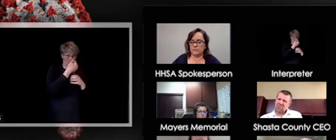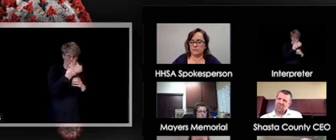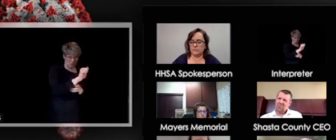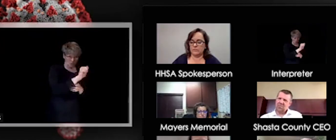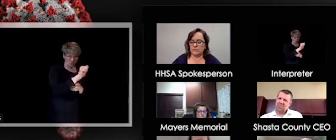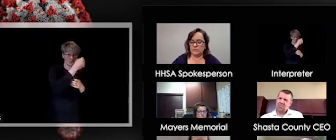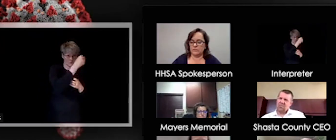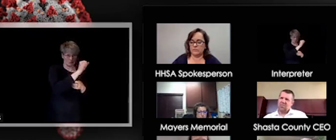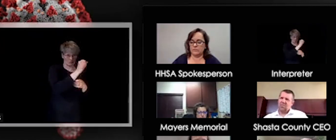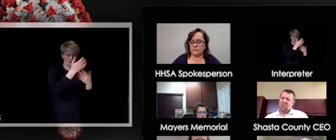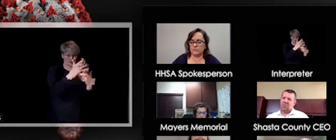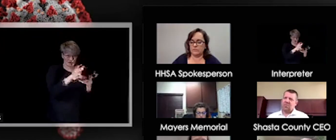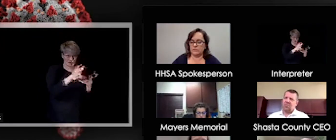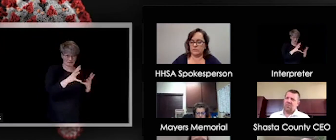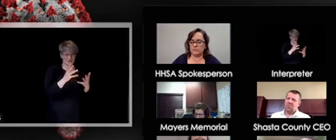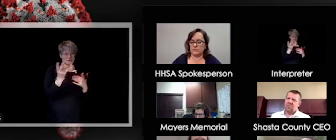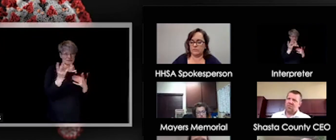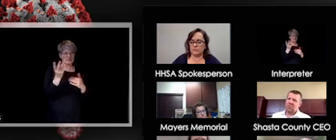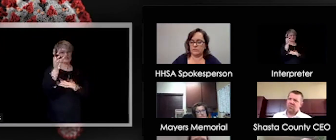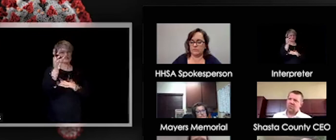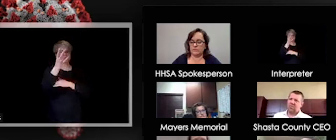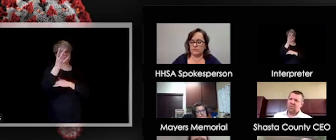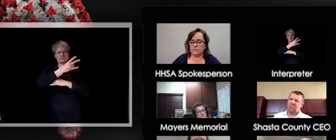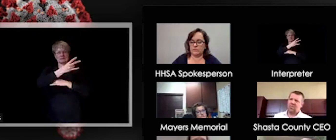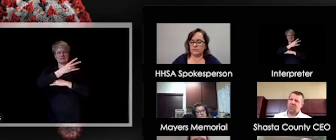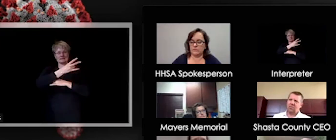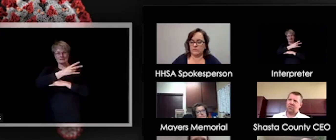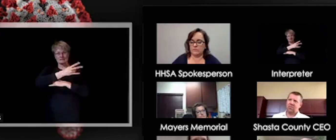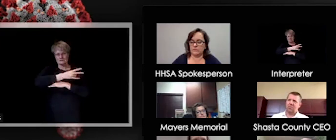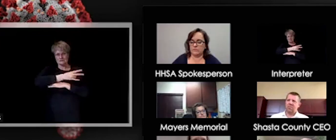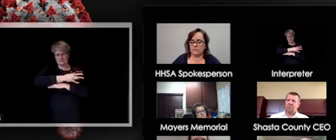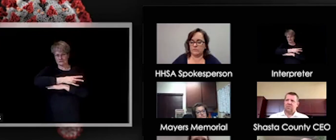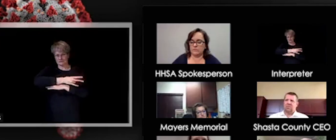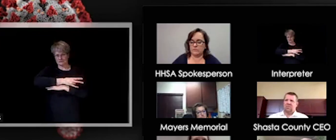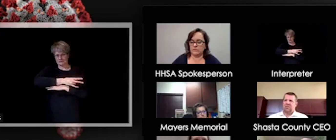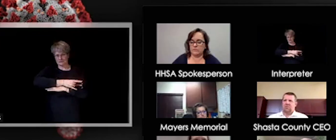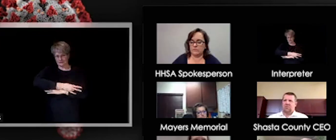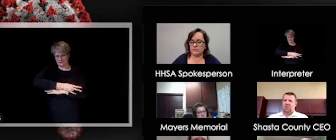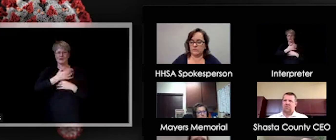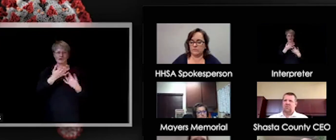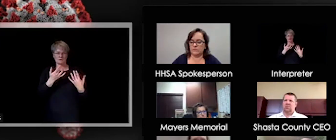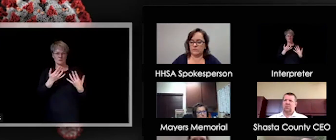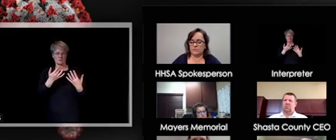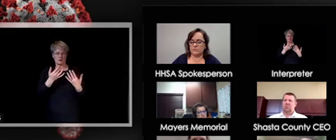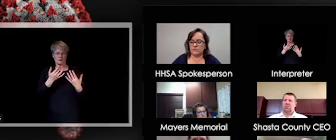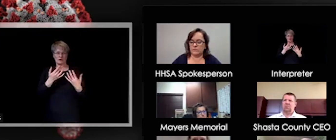so if you just attended yesterday, going today might not be fruitful, because you haven’t